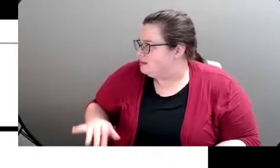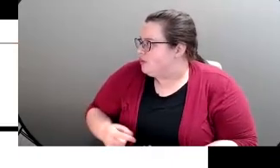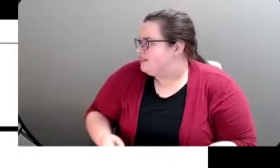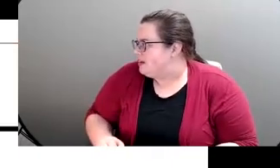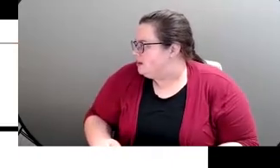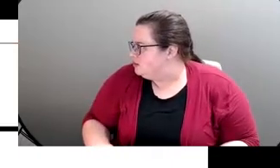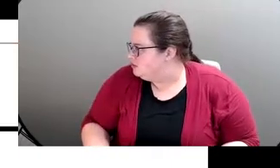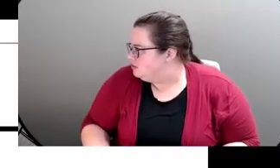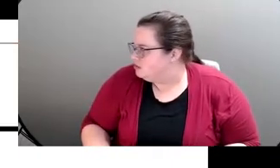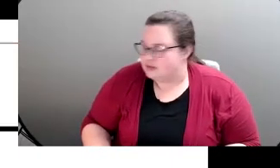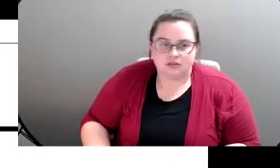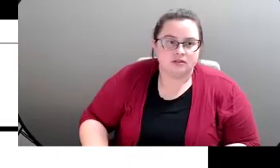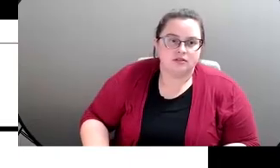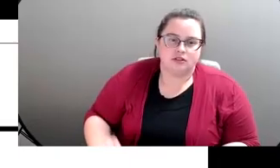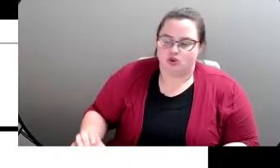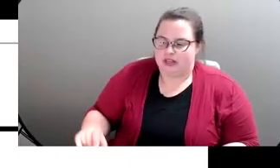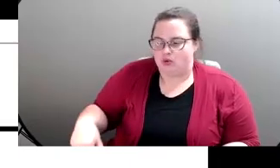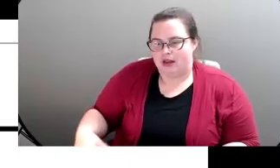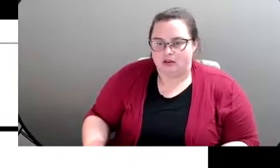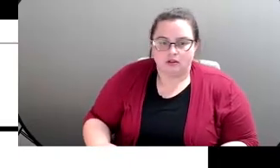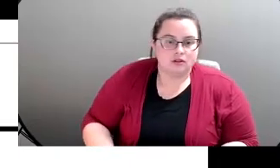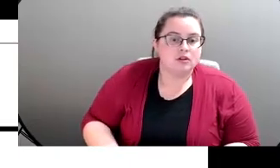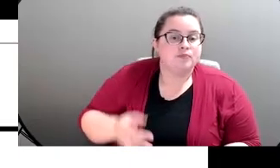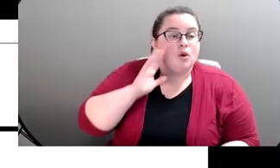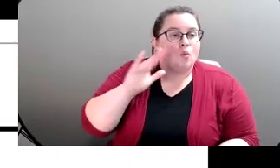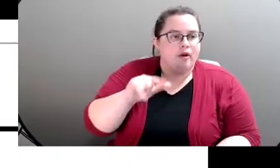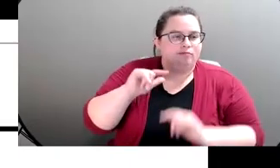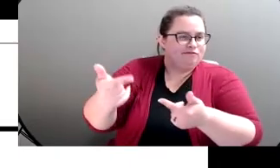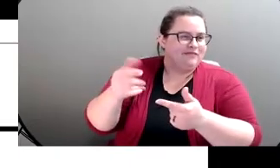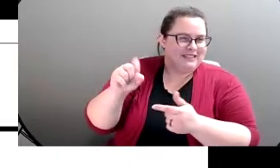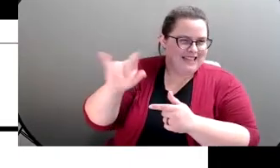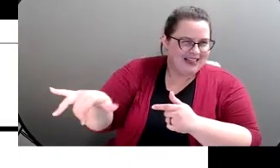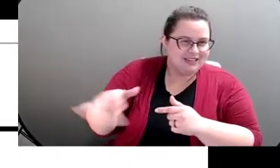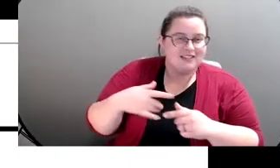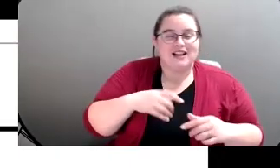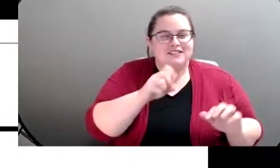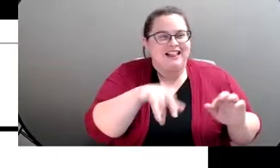I'll turn it over to Sally. Okay. Yeah. This is. Yeah. I'm trying to answer another question in the Q&A, but I'll just.